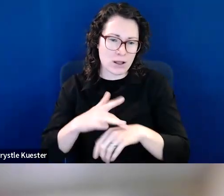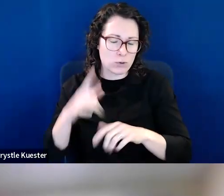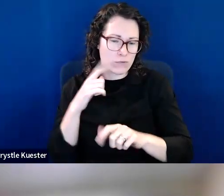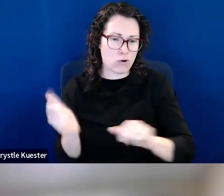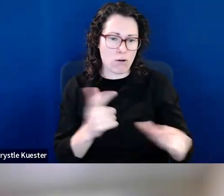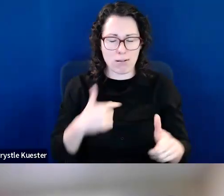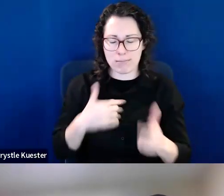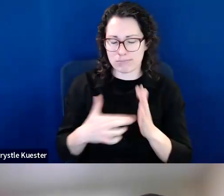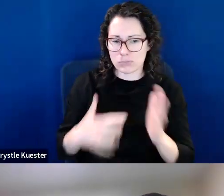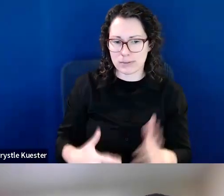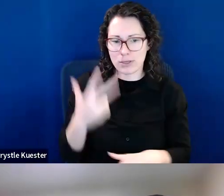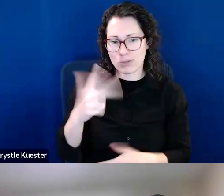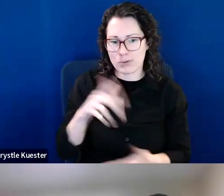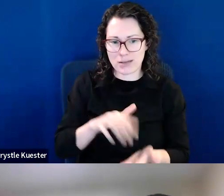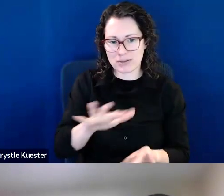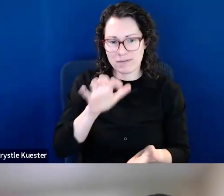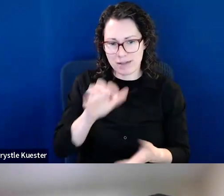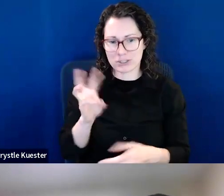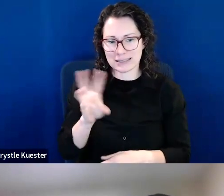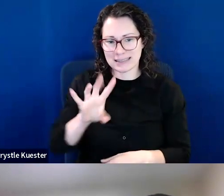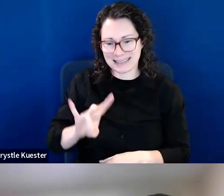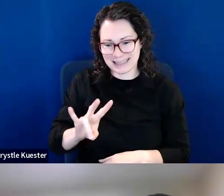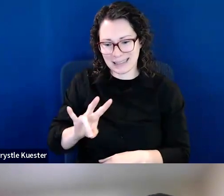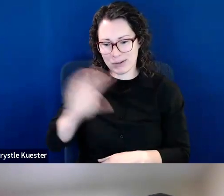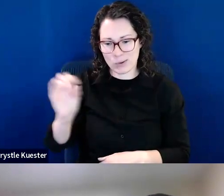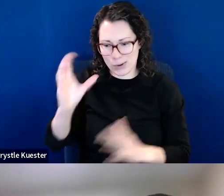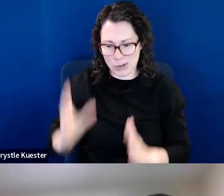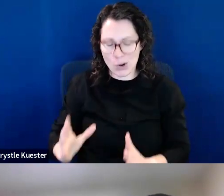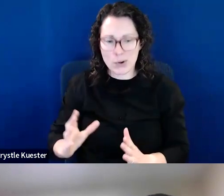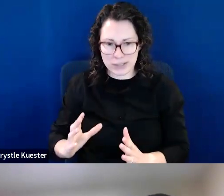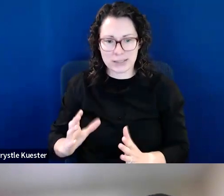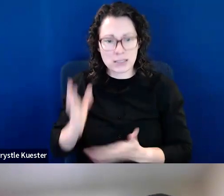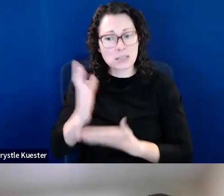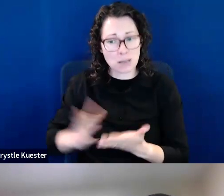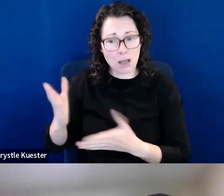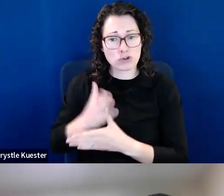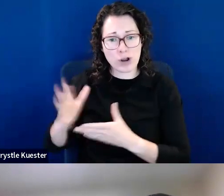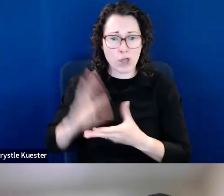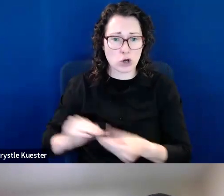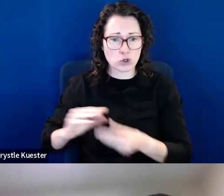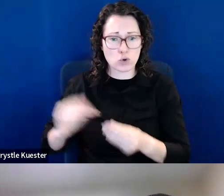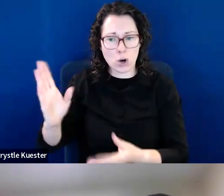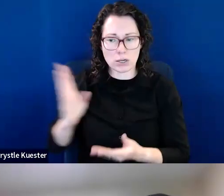I'm representing 3,567 Oregonians, some of which have shared their stories directly with this board